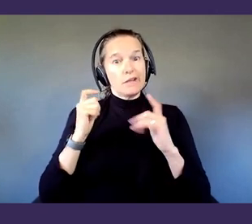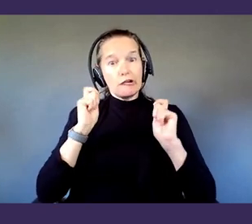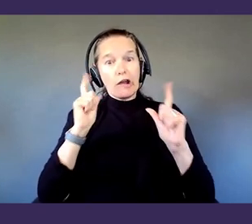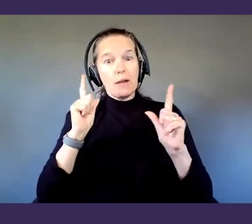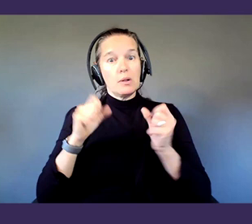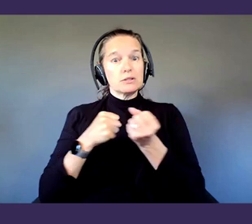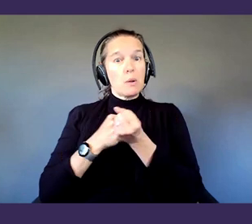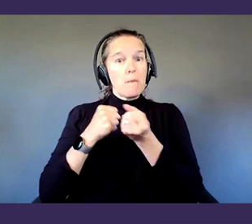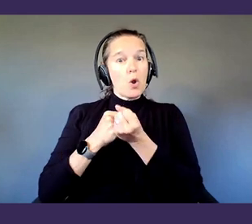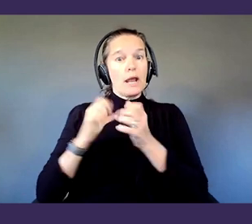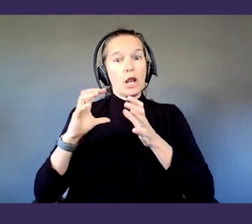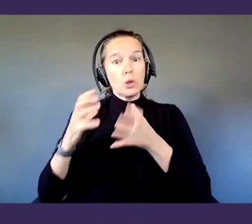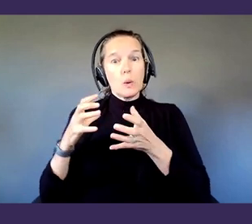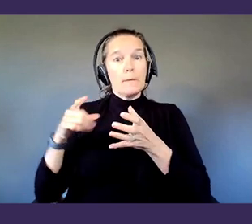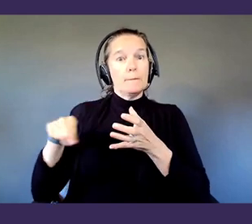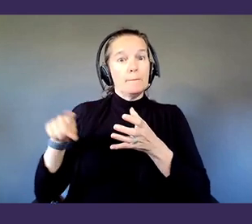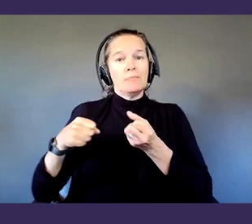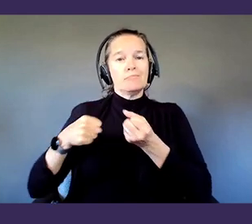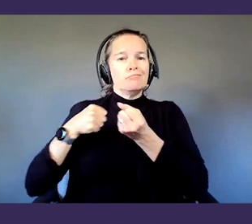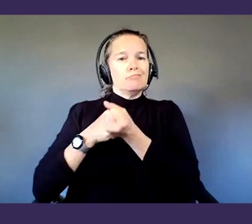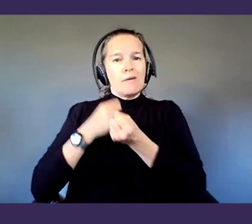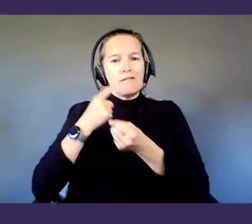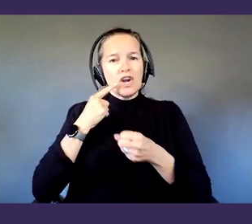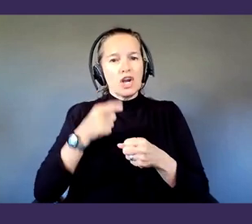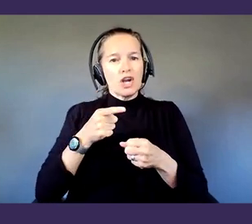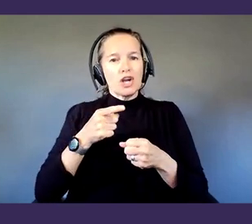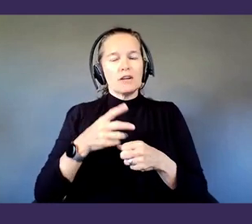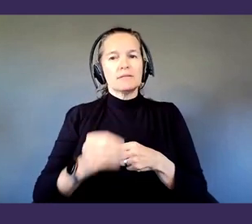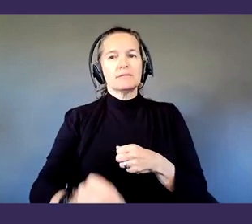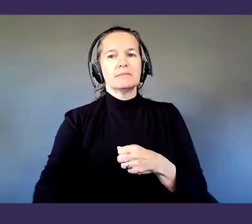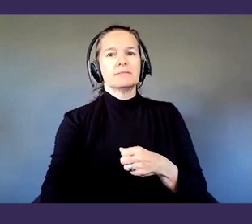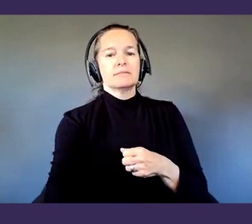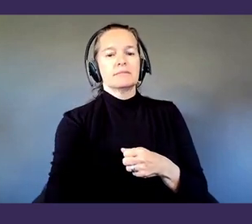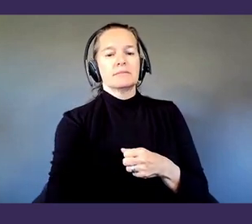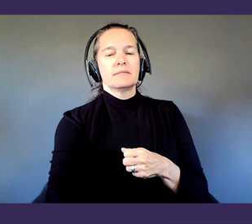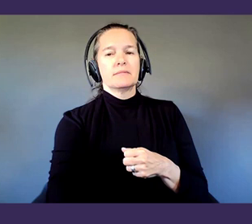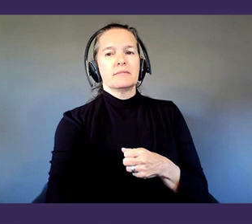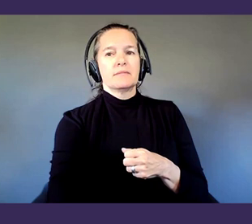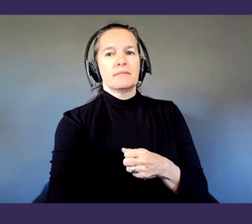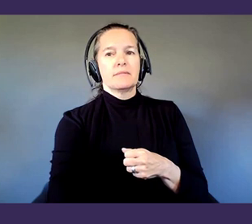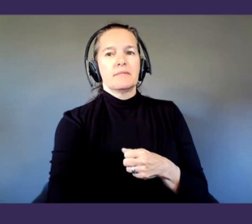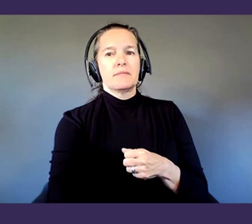that it is there for her and will be there for her beyond the parents' years,